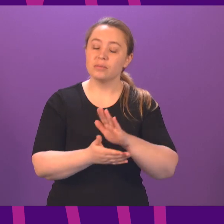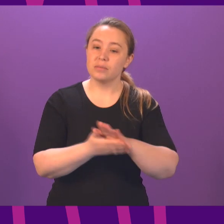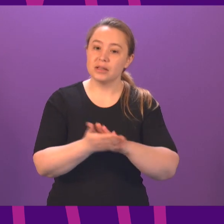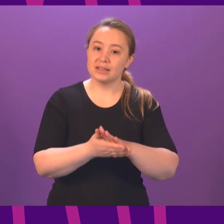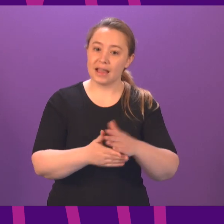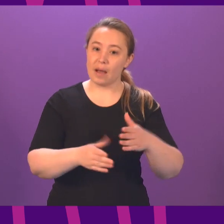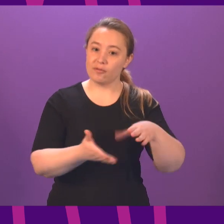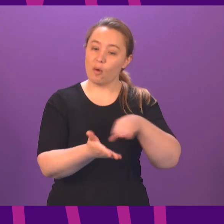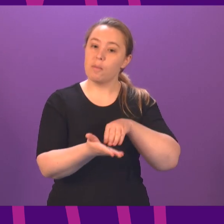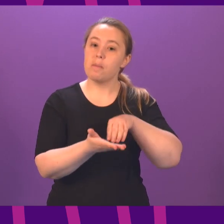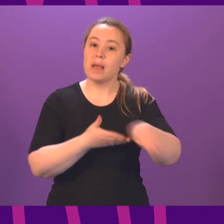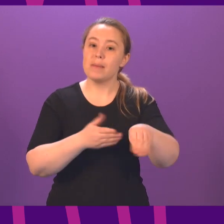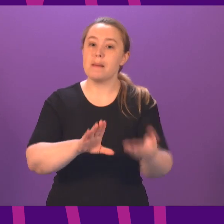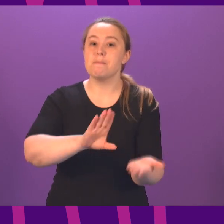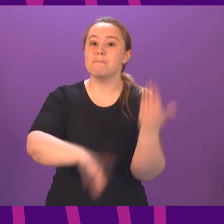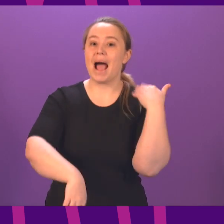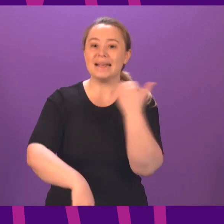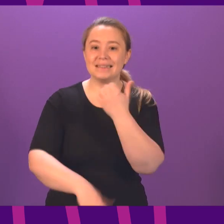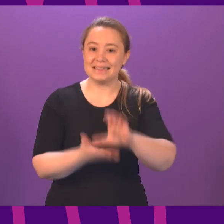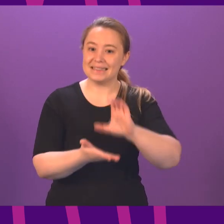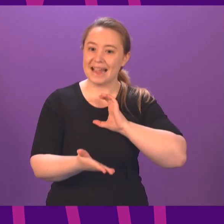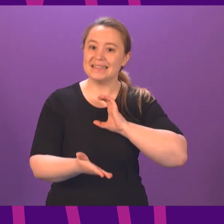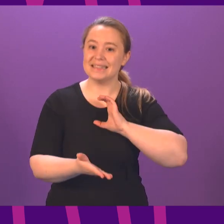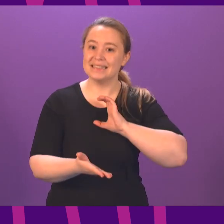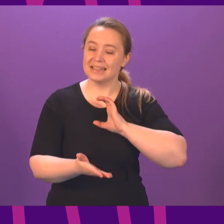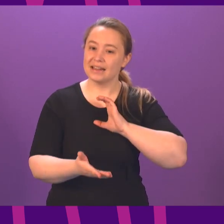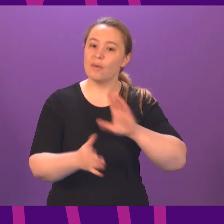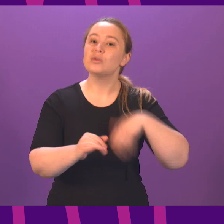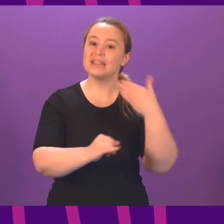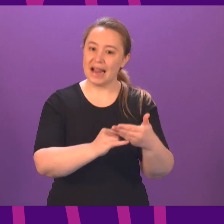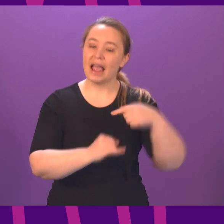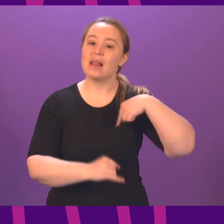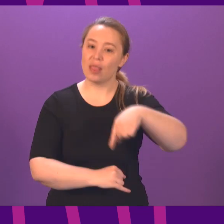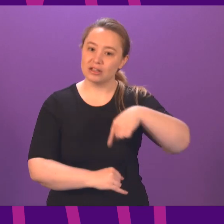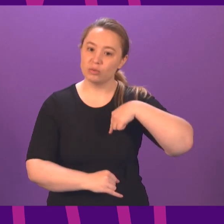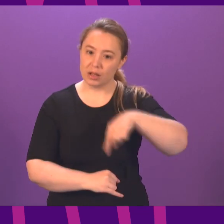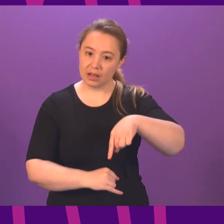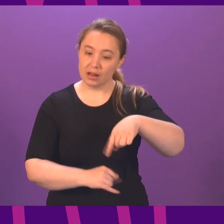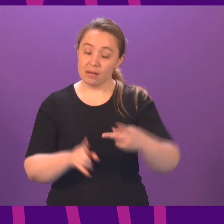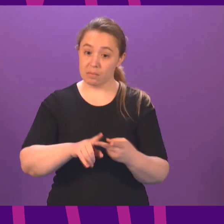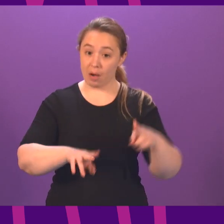was this week, but of course people can make new applications if they decide that they